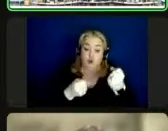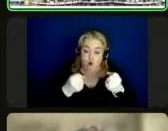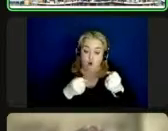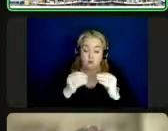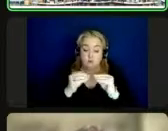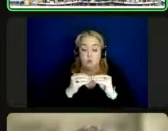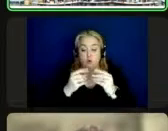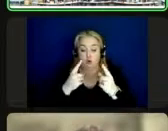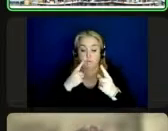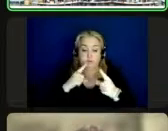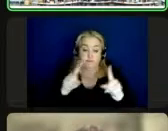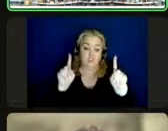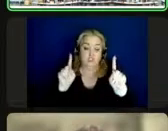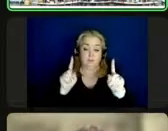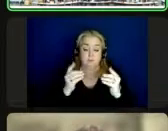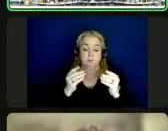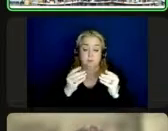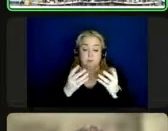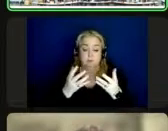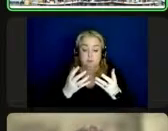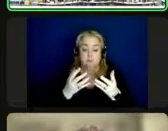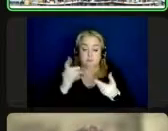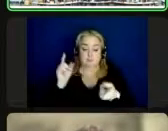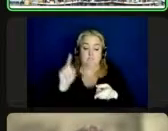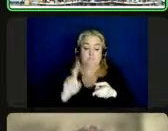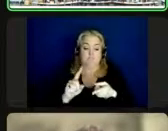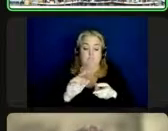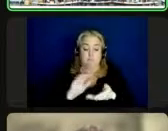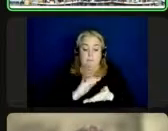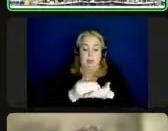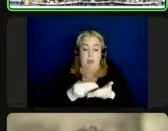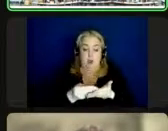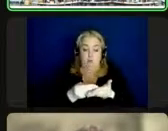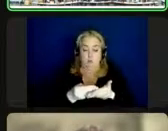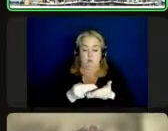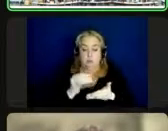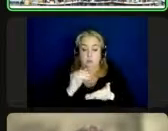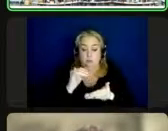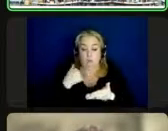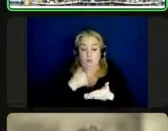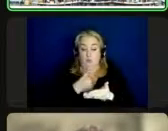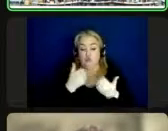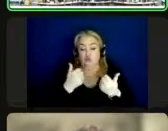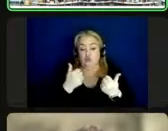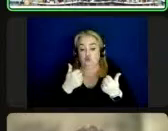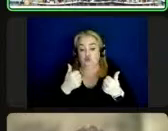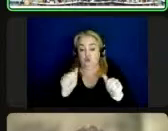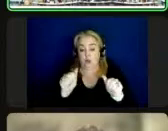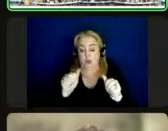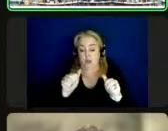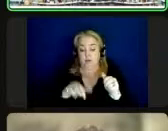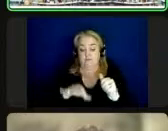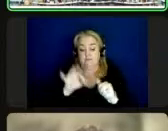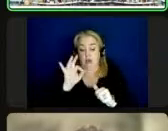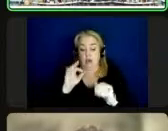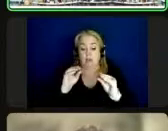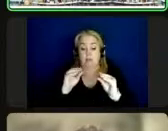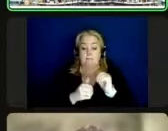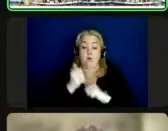AND BECAUSE I KNOW MORE